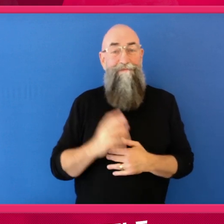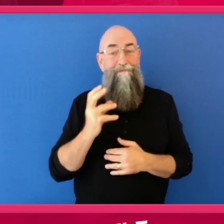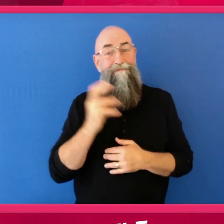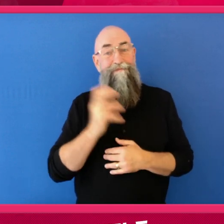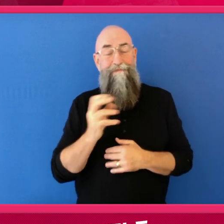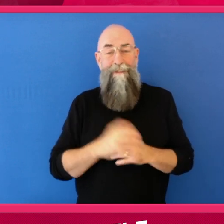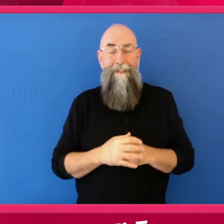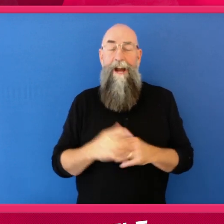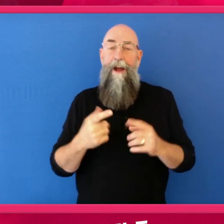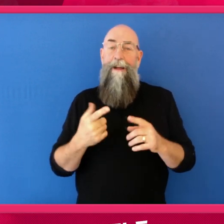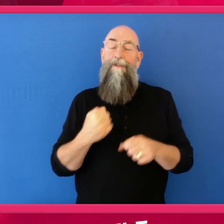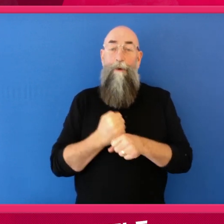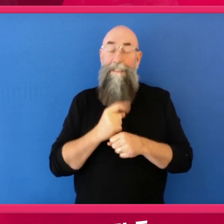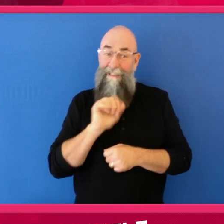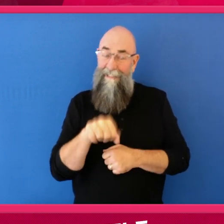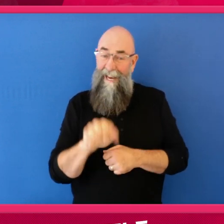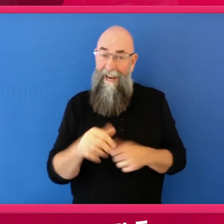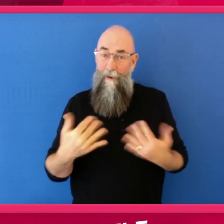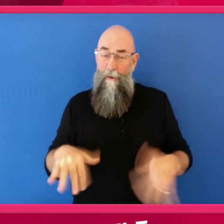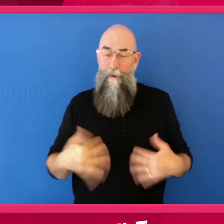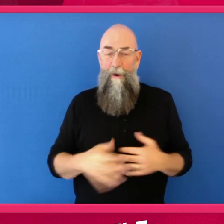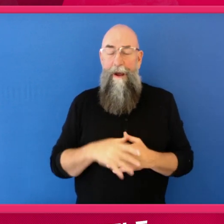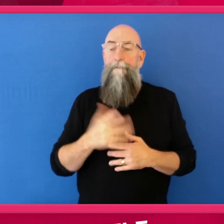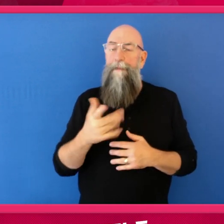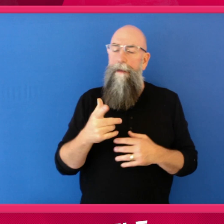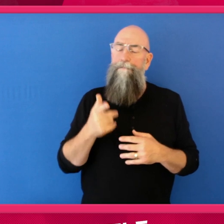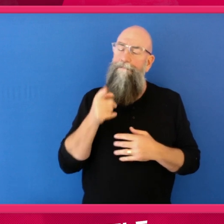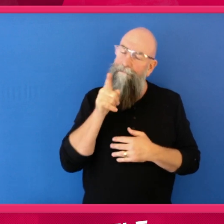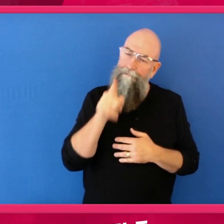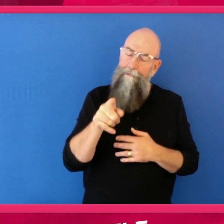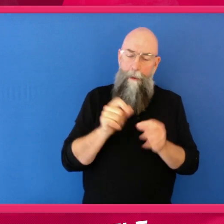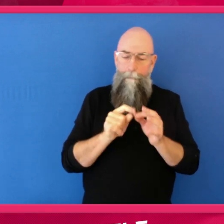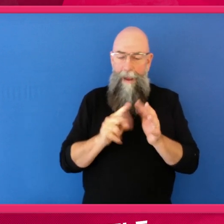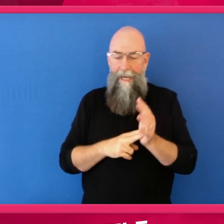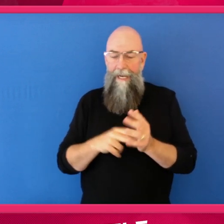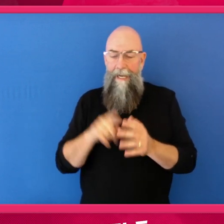Ben Popham: I don't like to be a superstitious person because I always think of Rafa Nadal